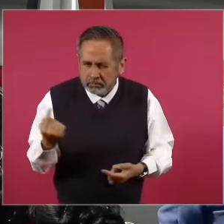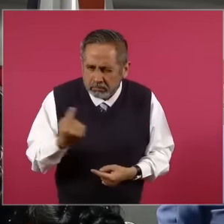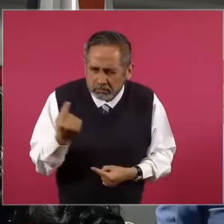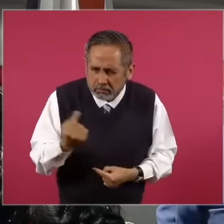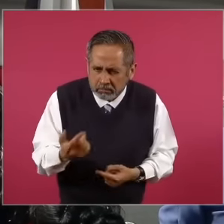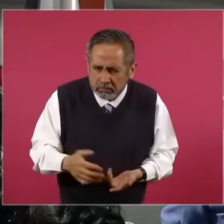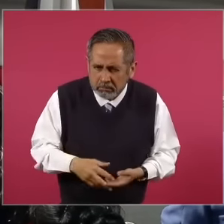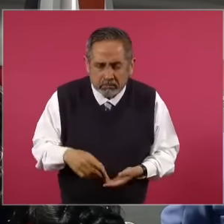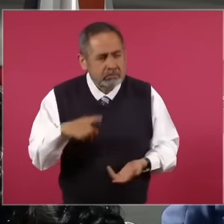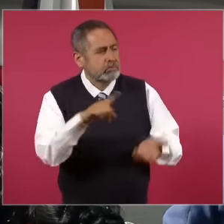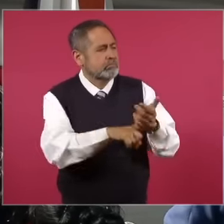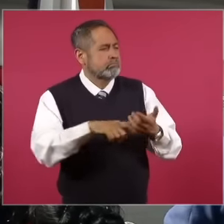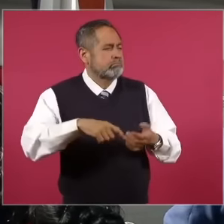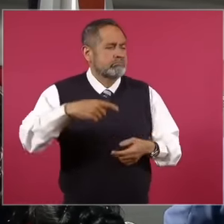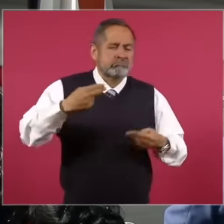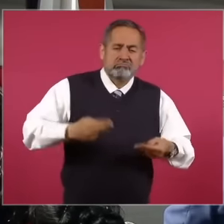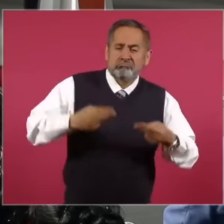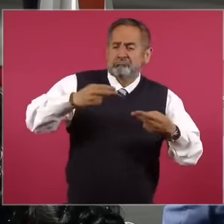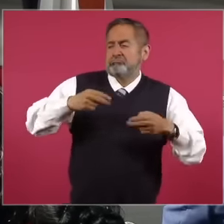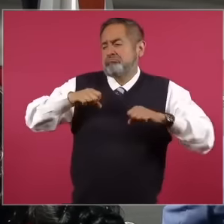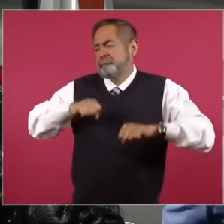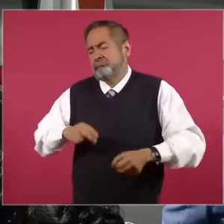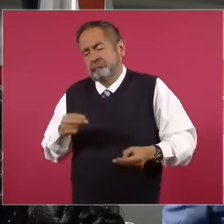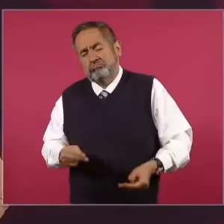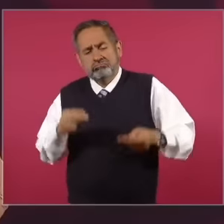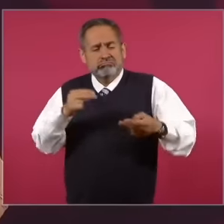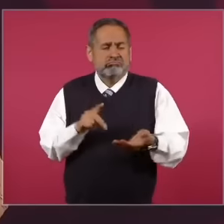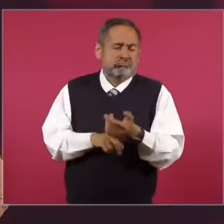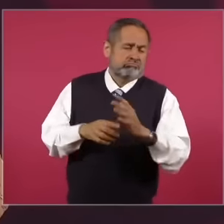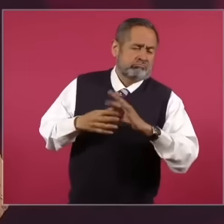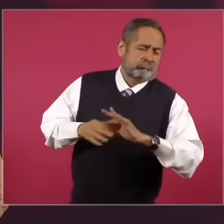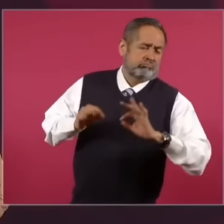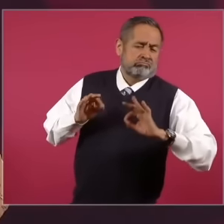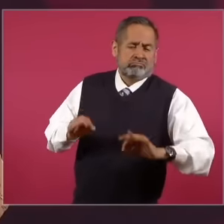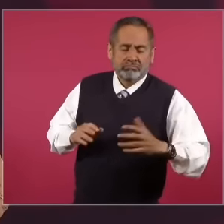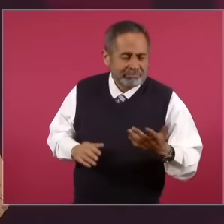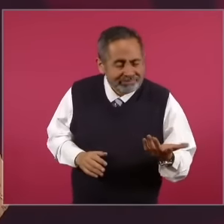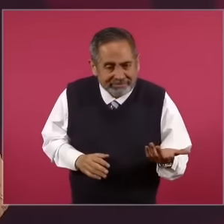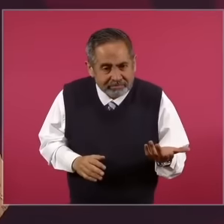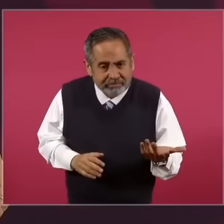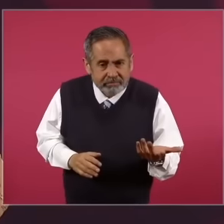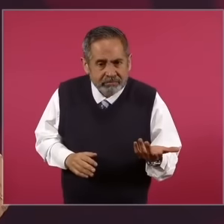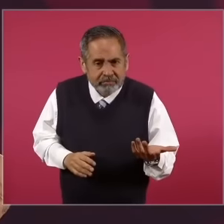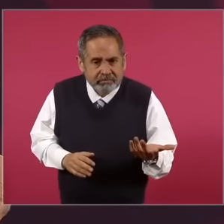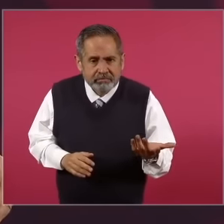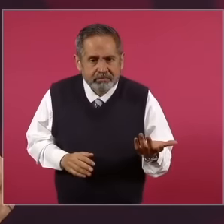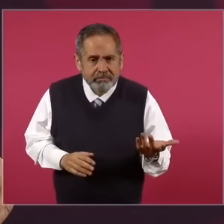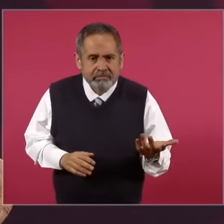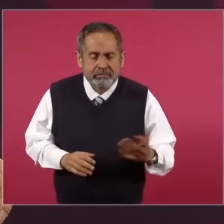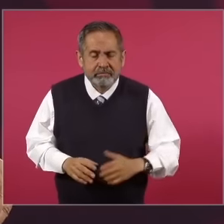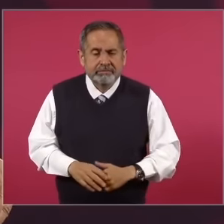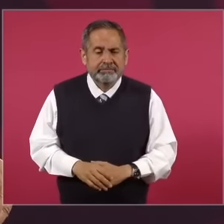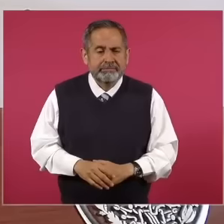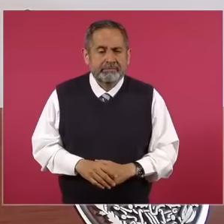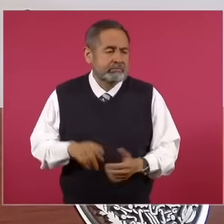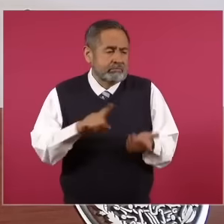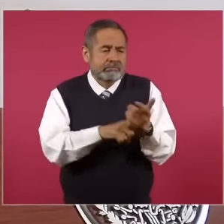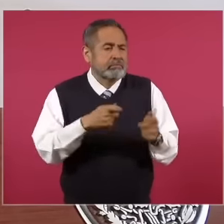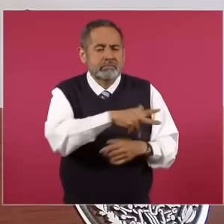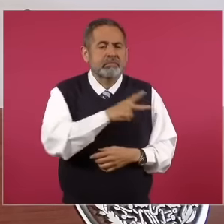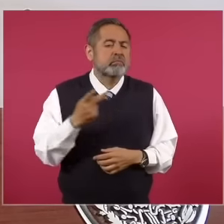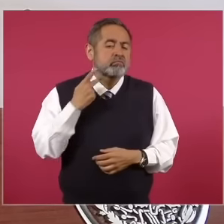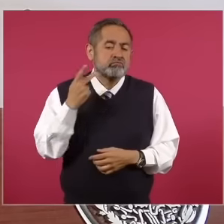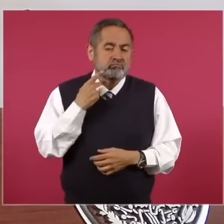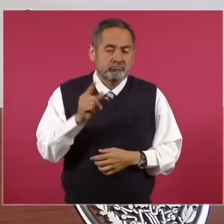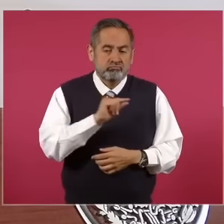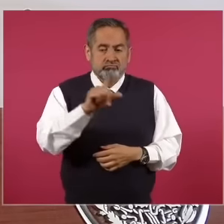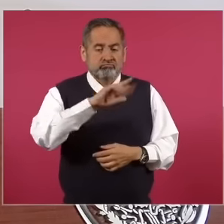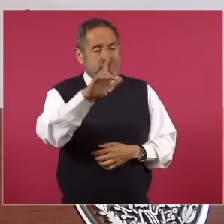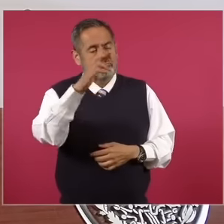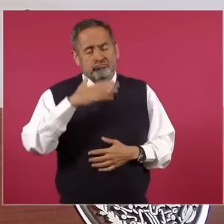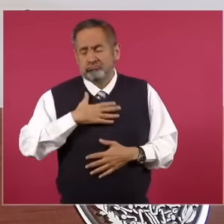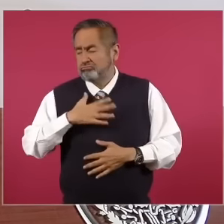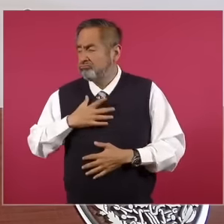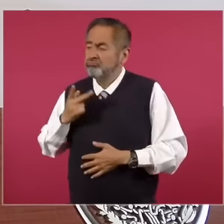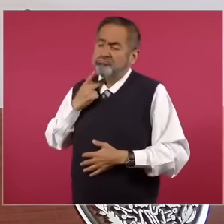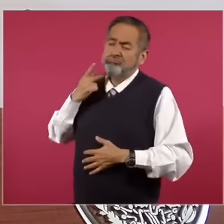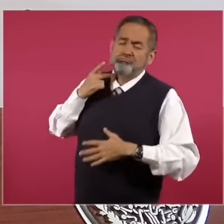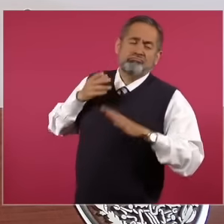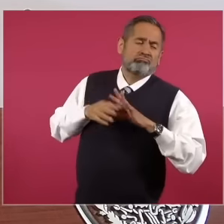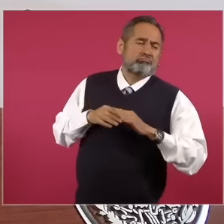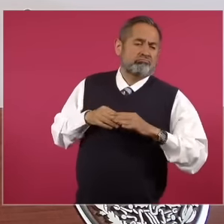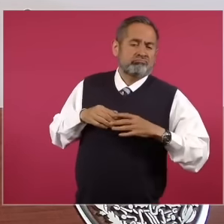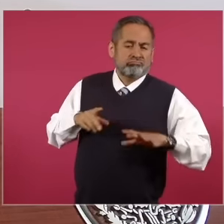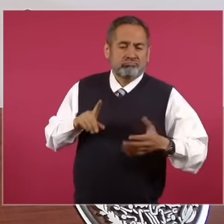these famous politicians, influence peddlers.